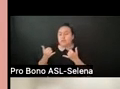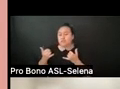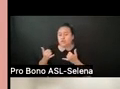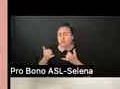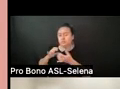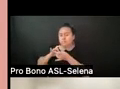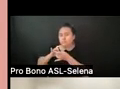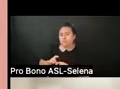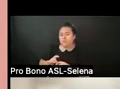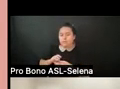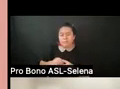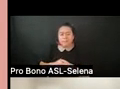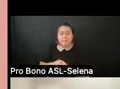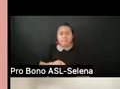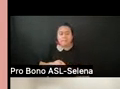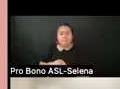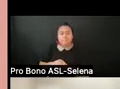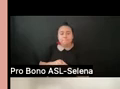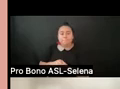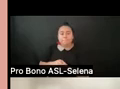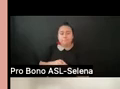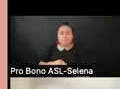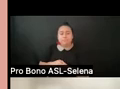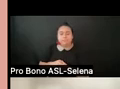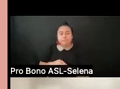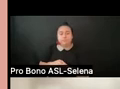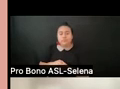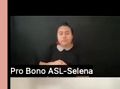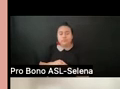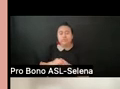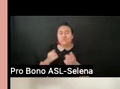relevance. And this is going back to the contemporary relevance.